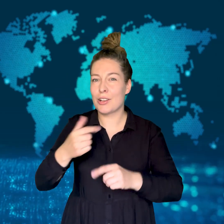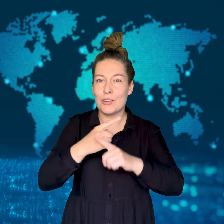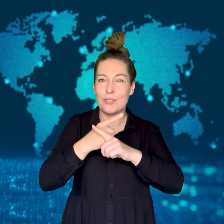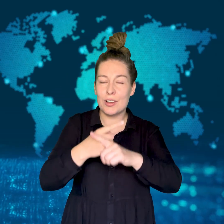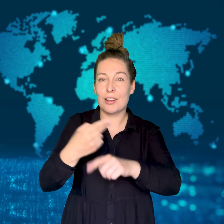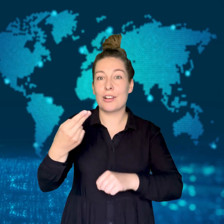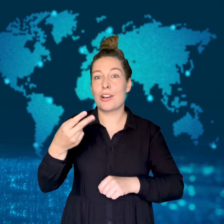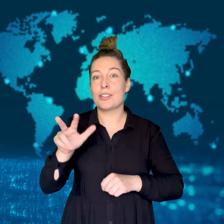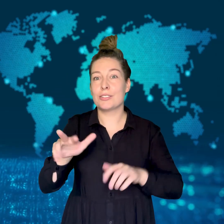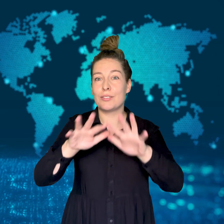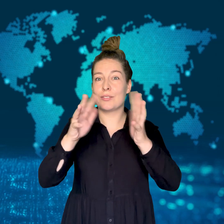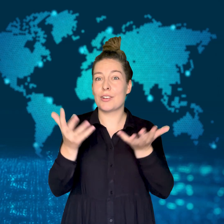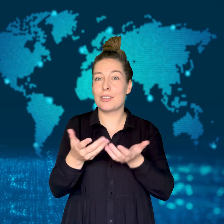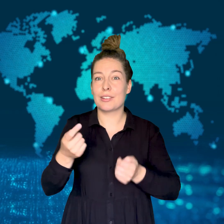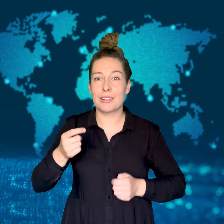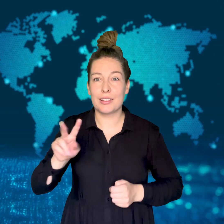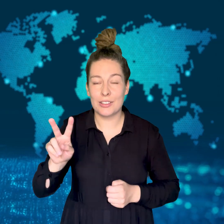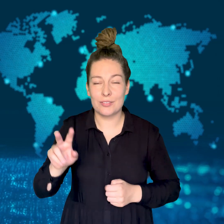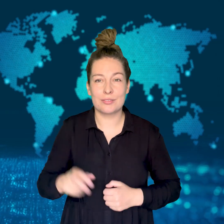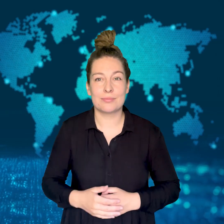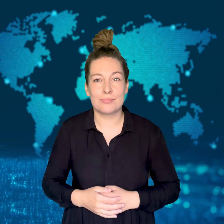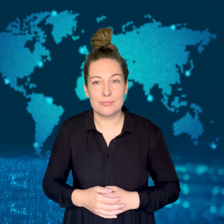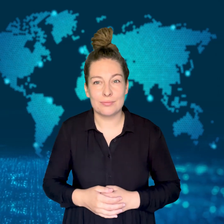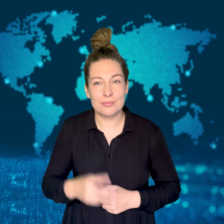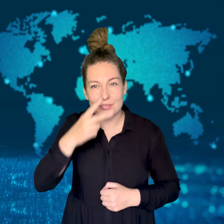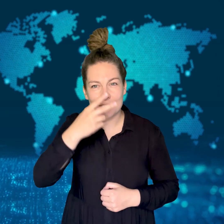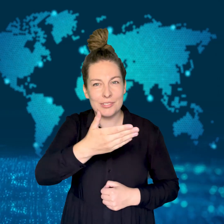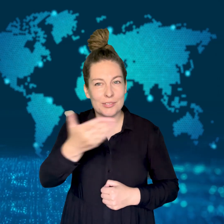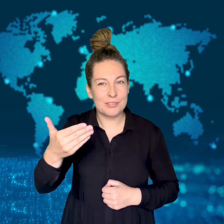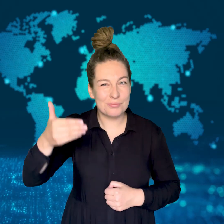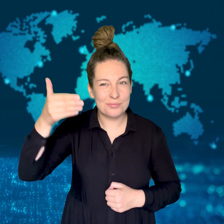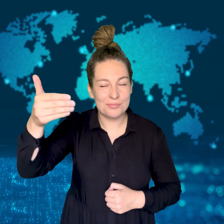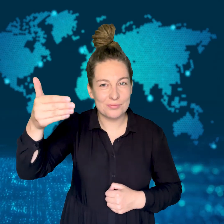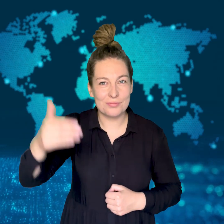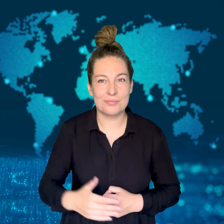to get new video updates! See you next time!